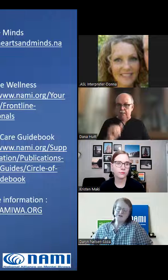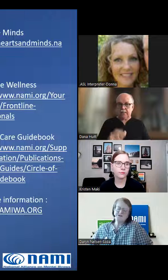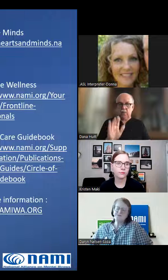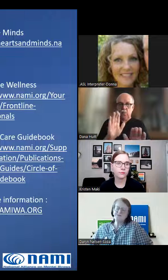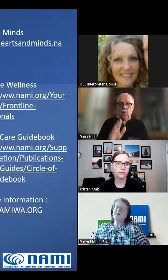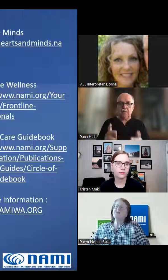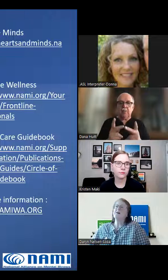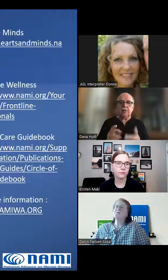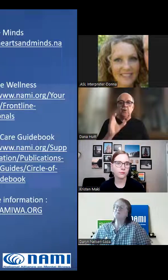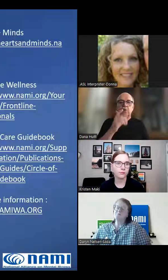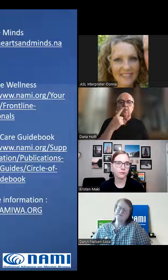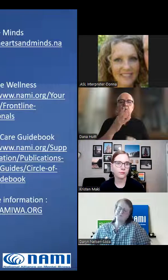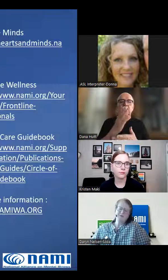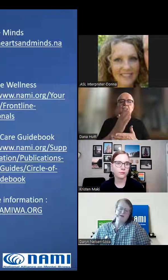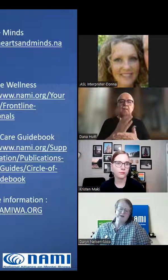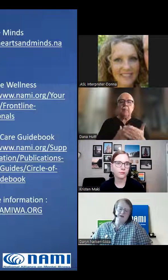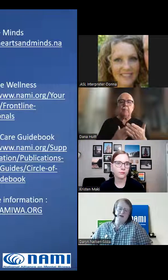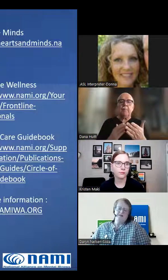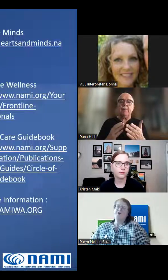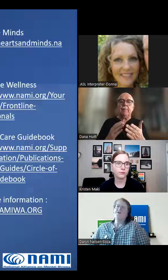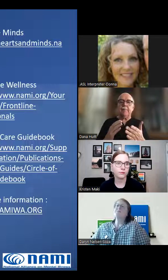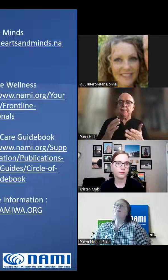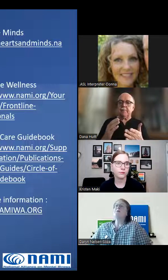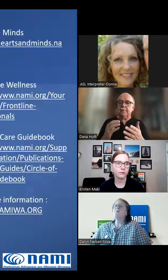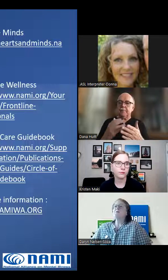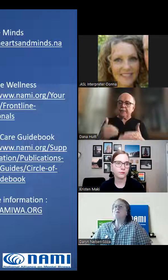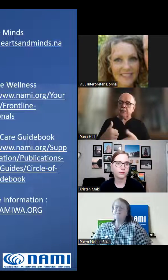and their paid family members get the same rate of scale as nonfamily member